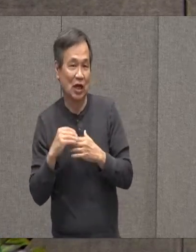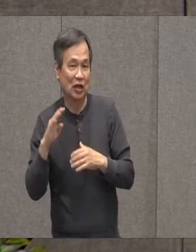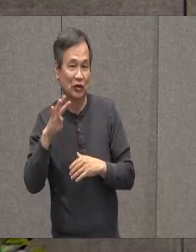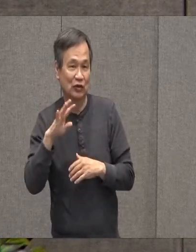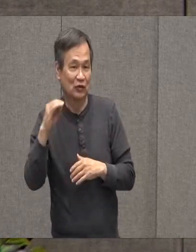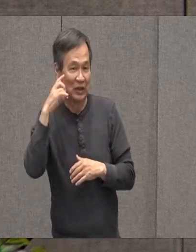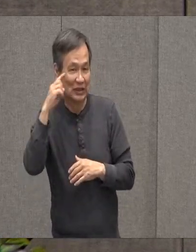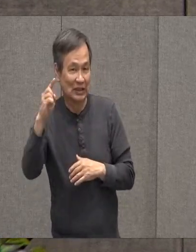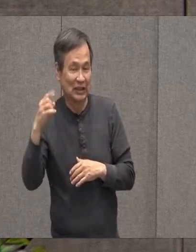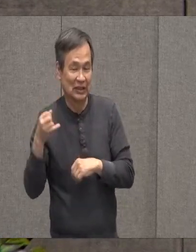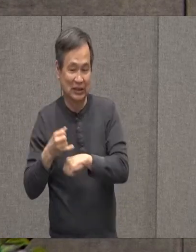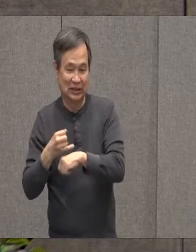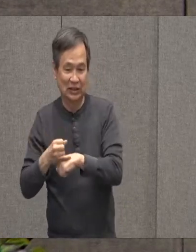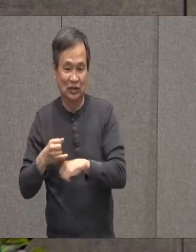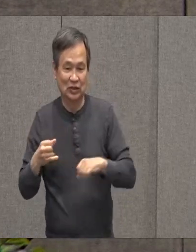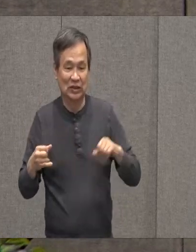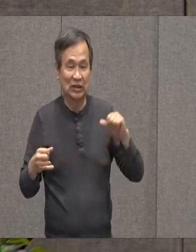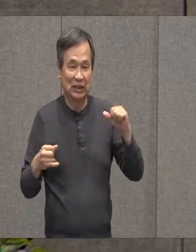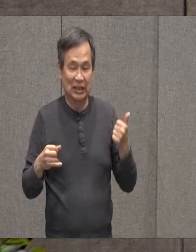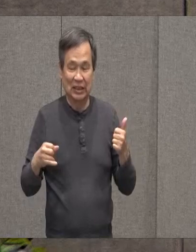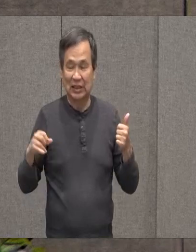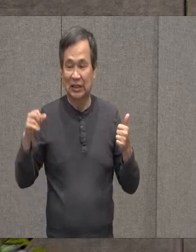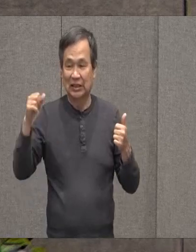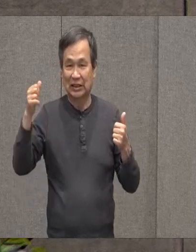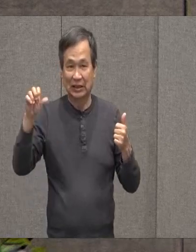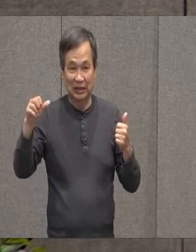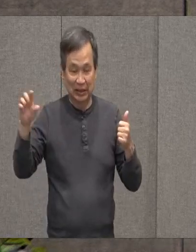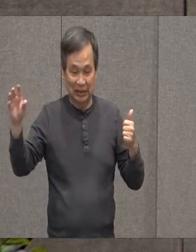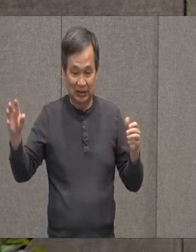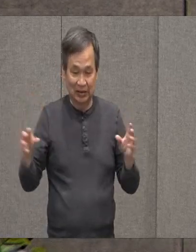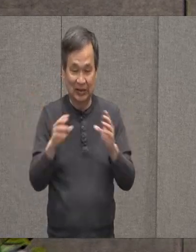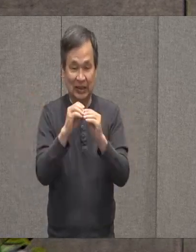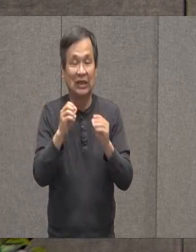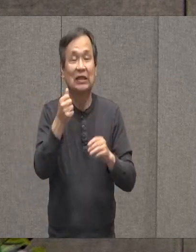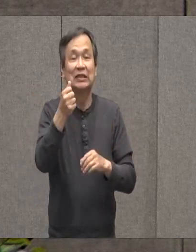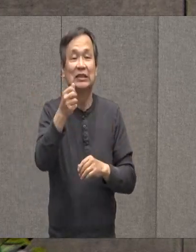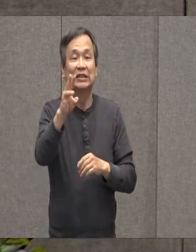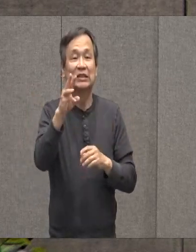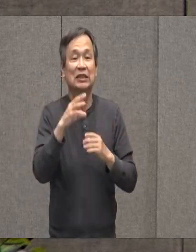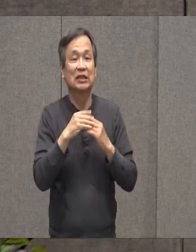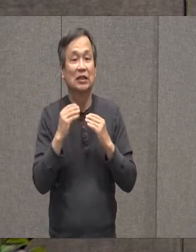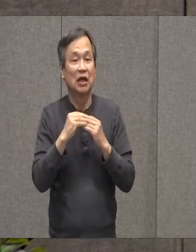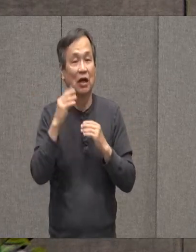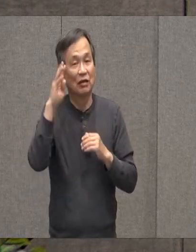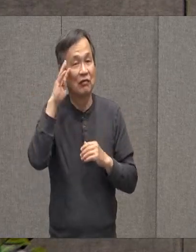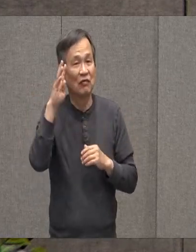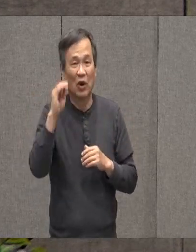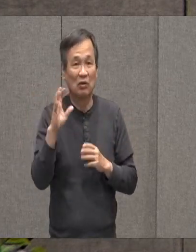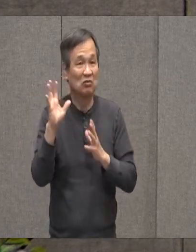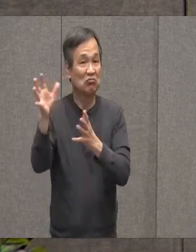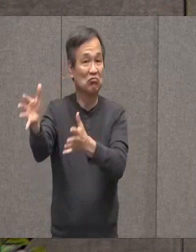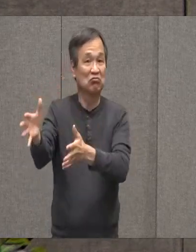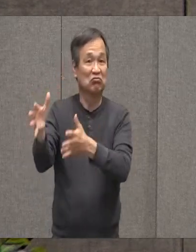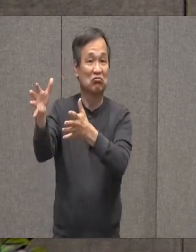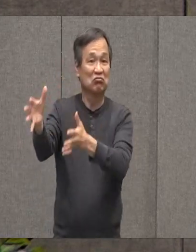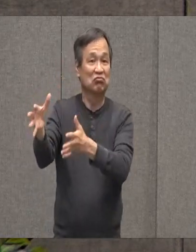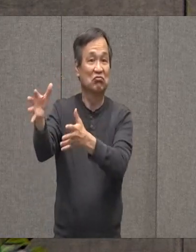and then you will have $16.40. Just for leaving your ten dollars in the bank.